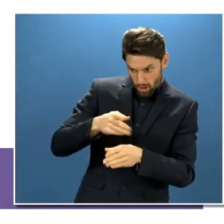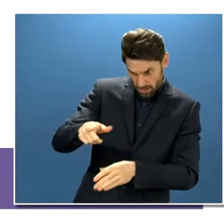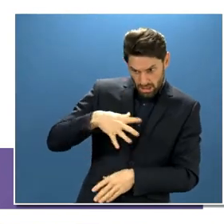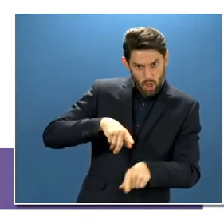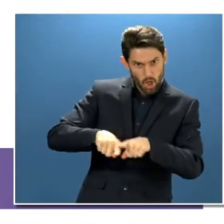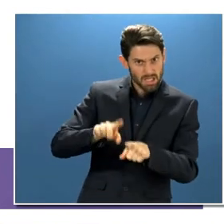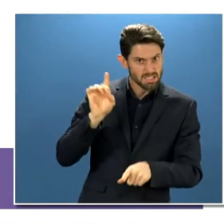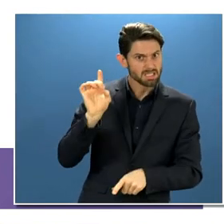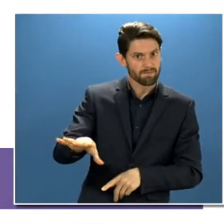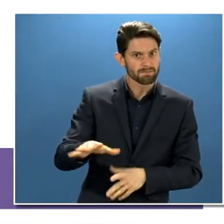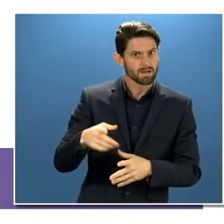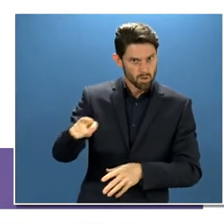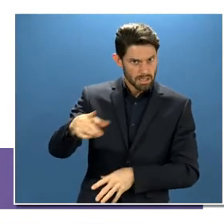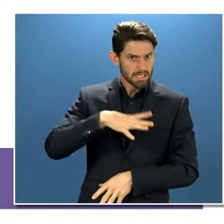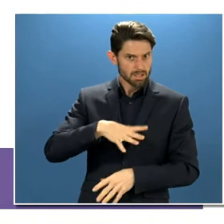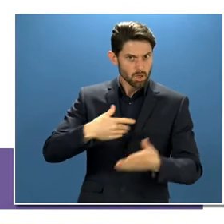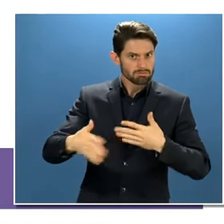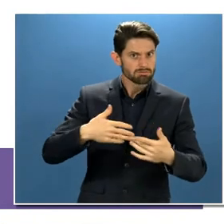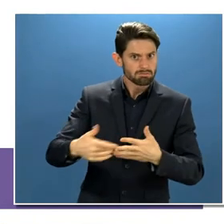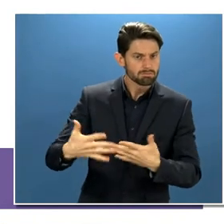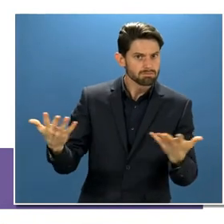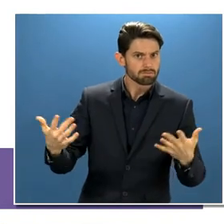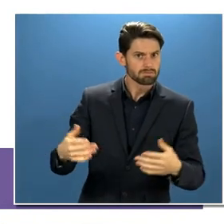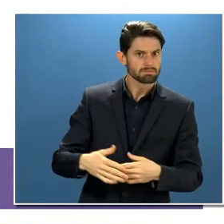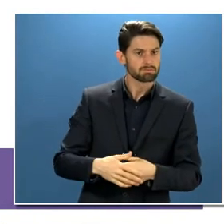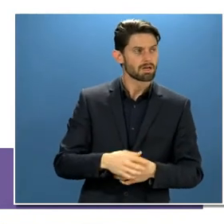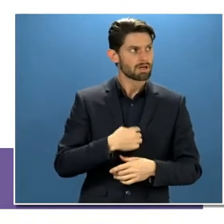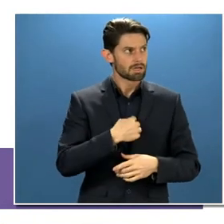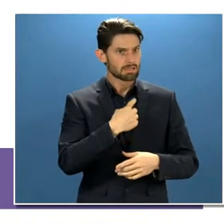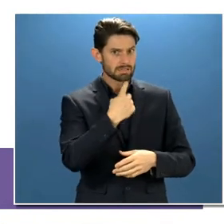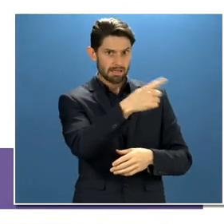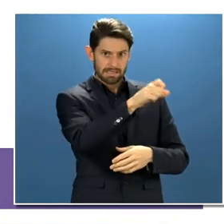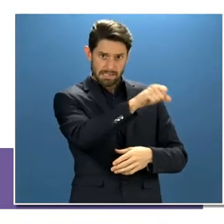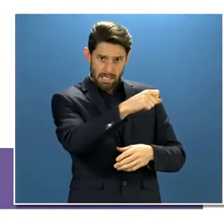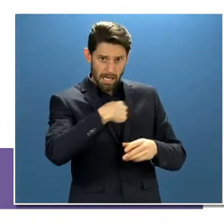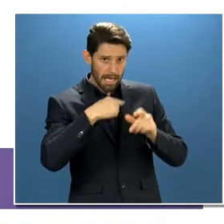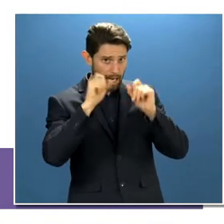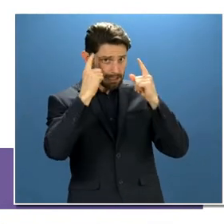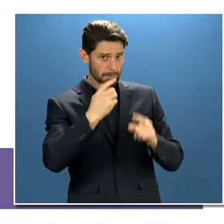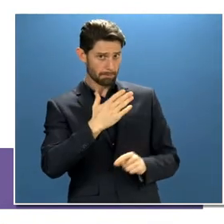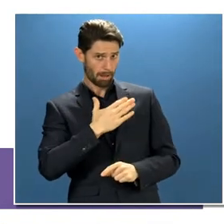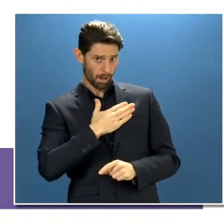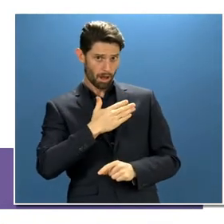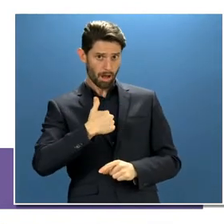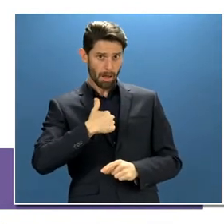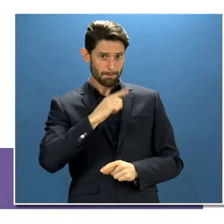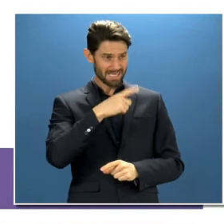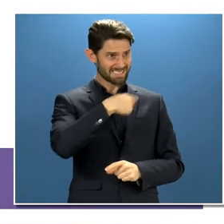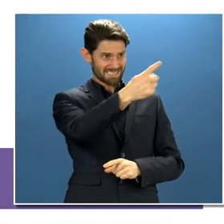it is your responsibility". And I said, "Yes, I understand that, but we are not having agreement with each other".